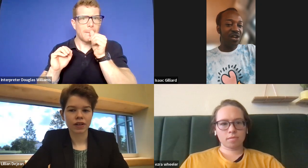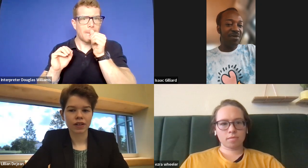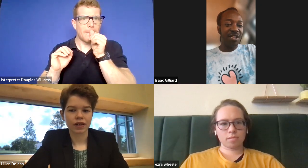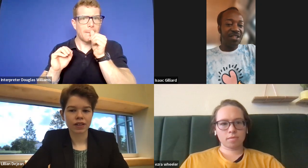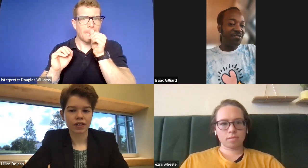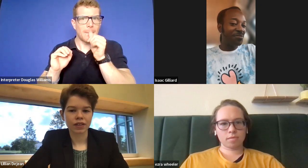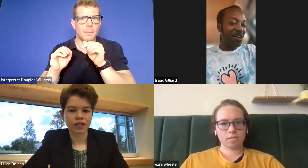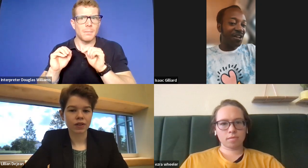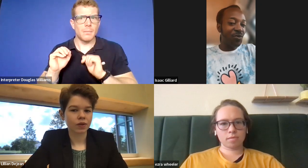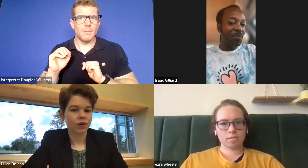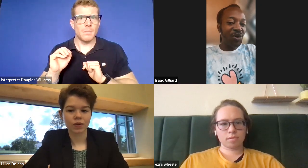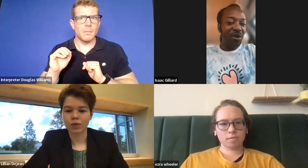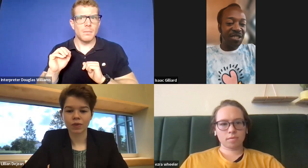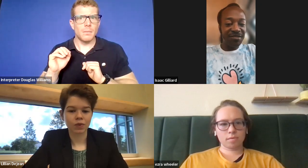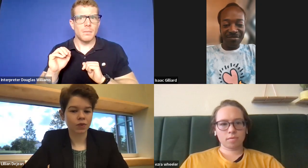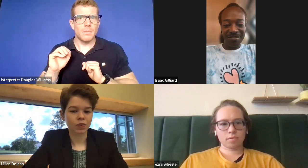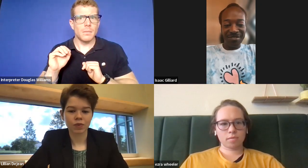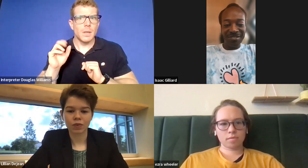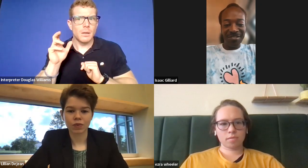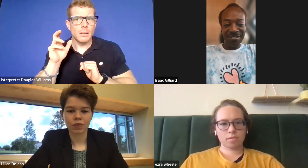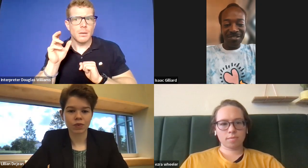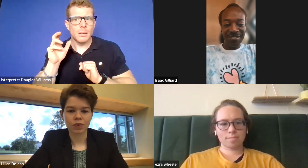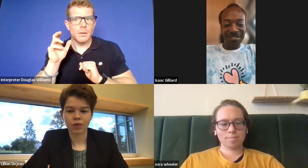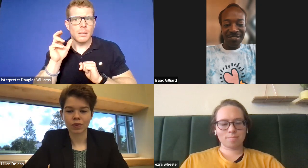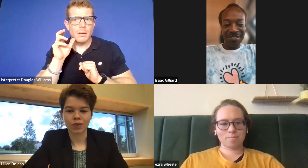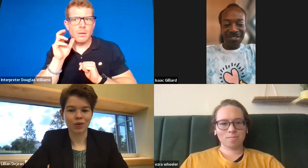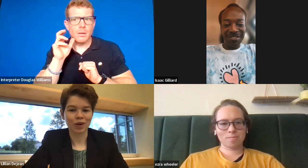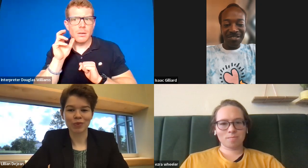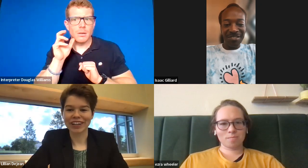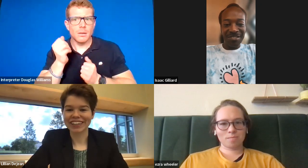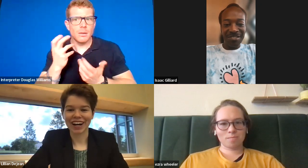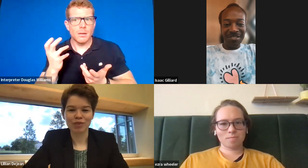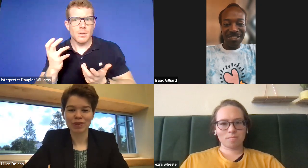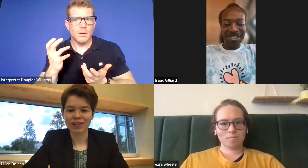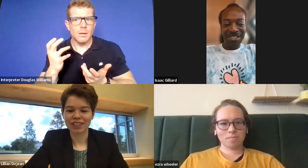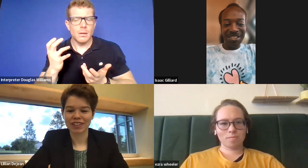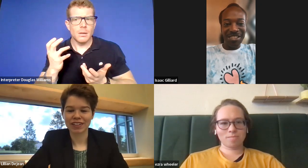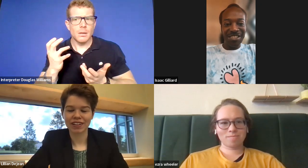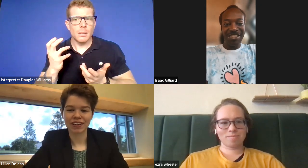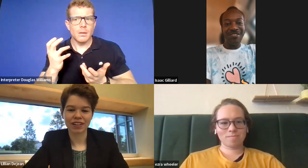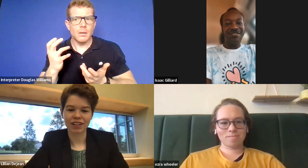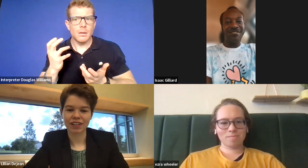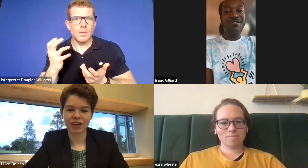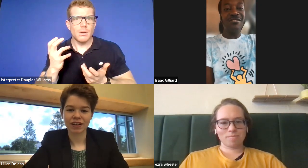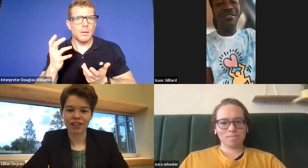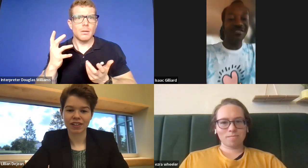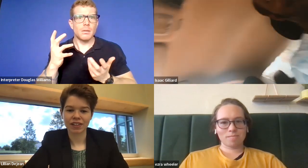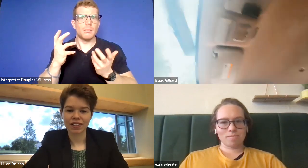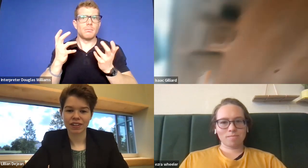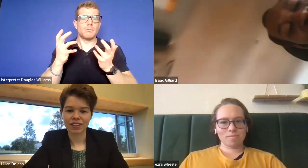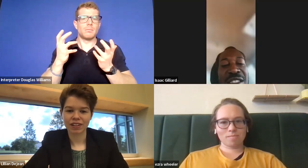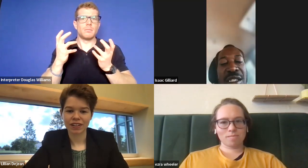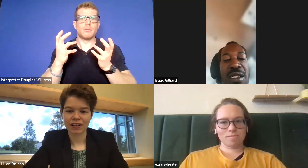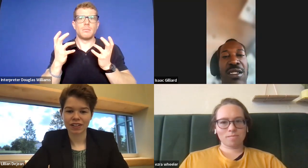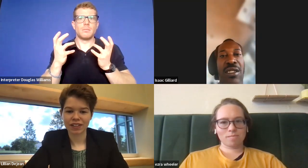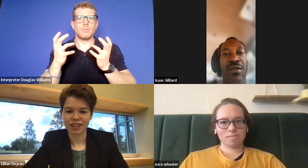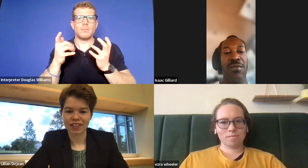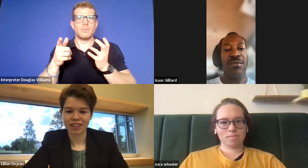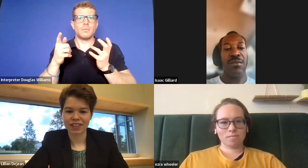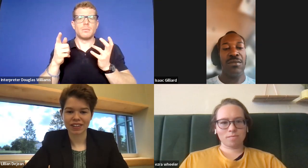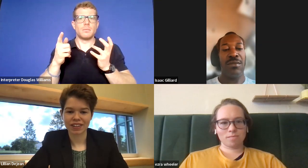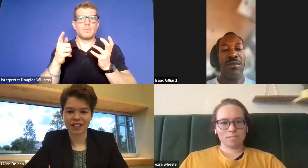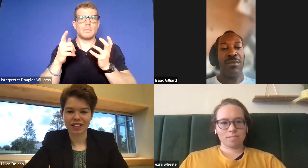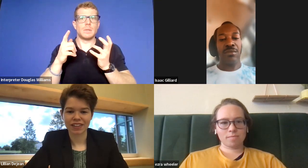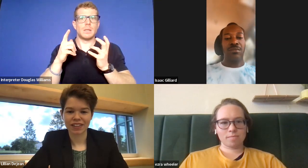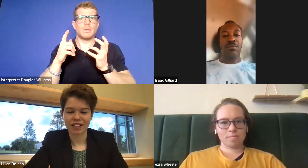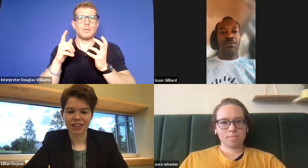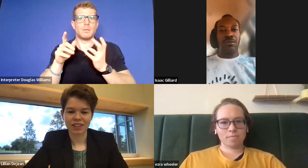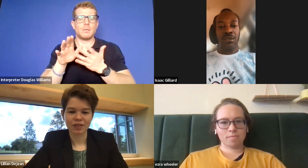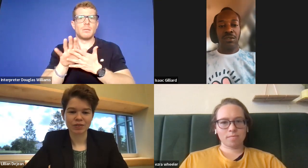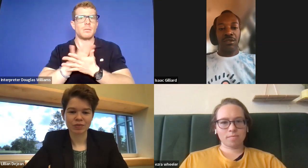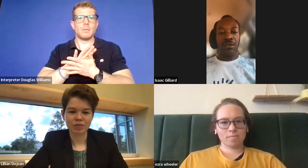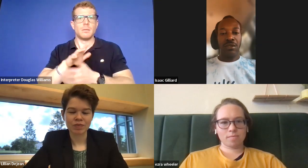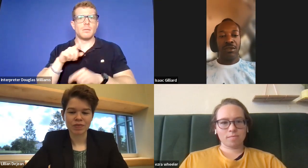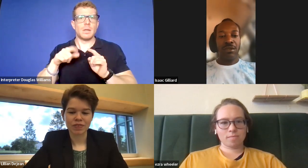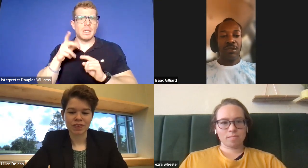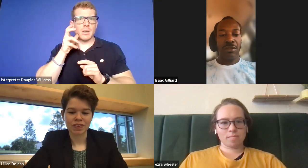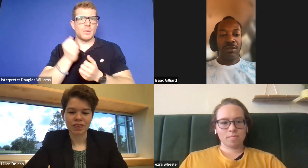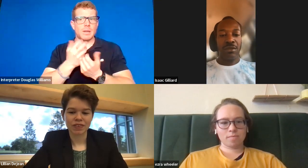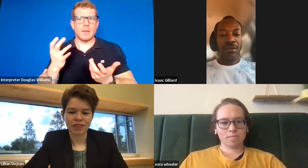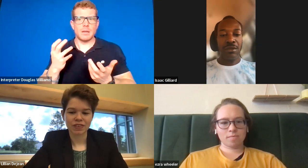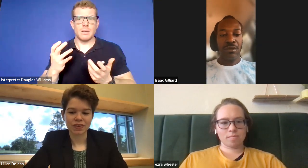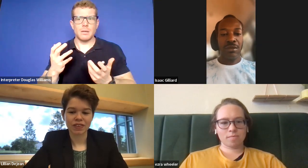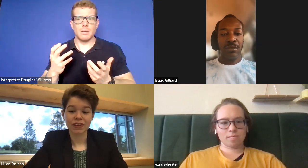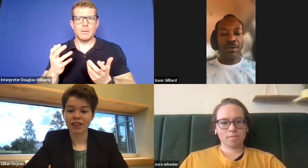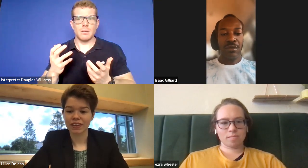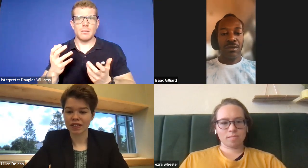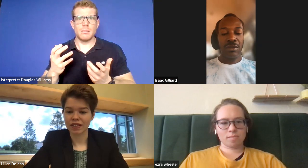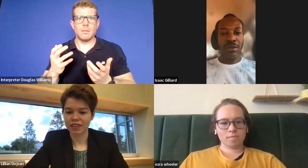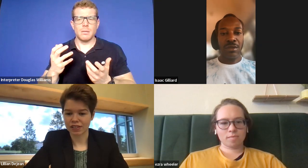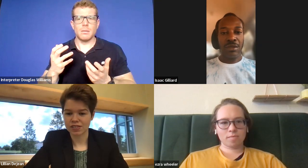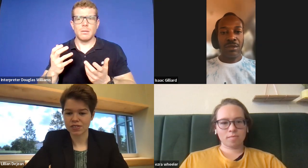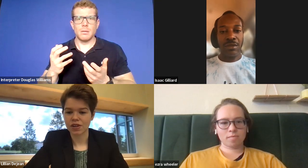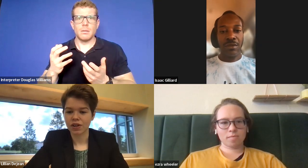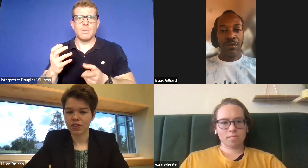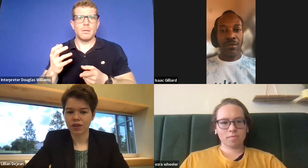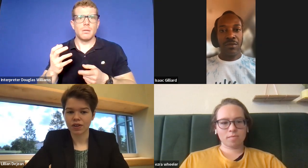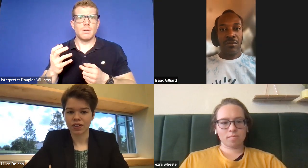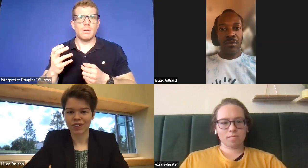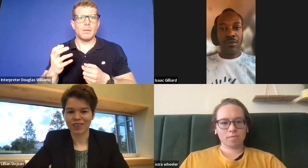You hear me? alright? You are breaking up